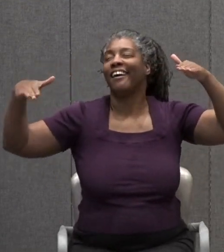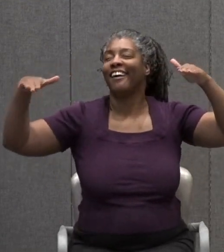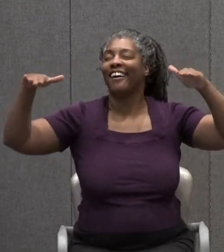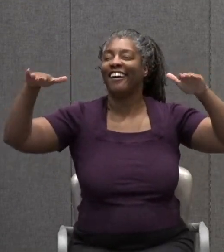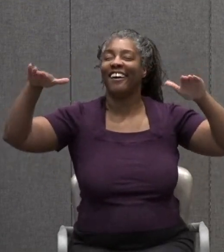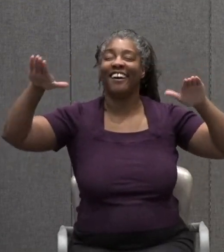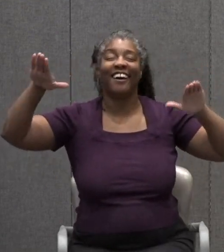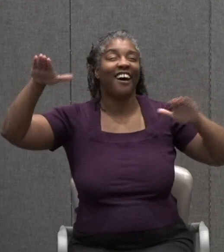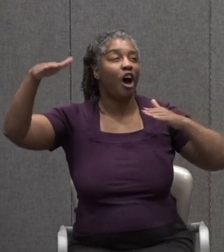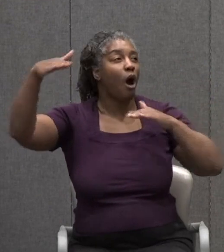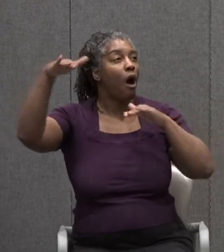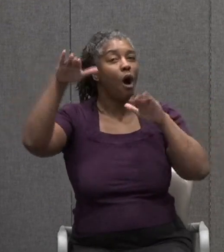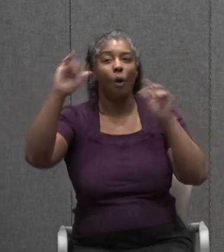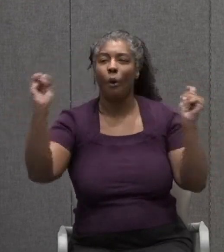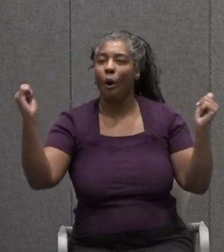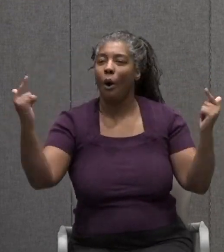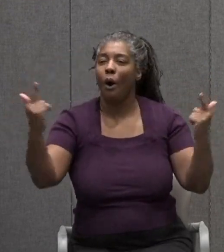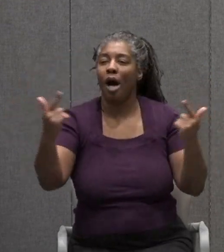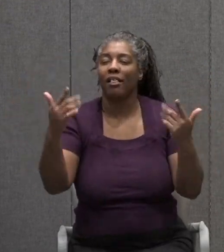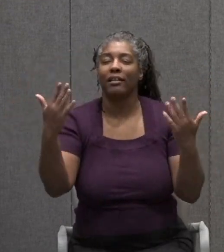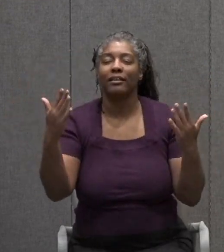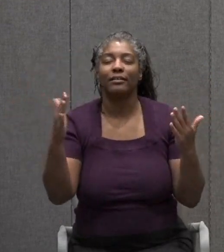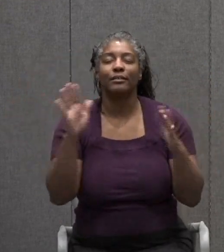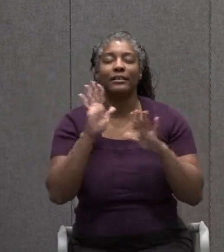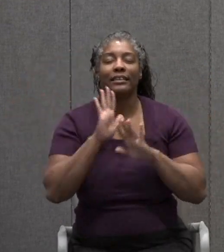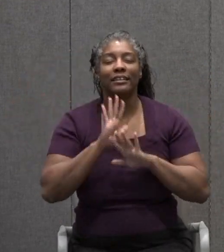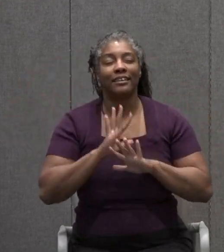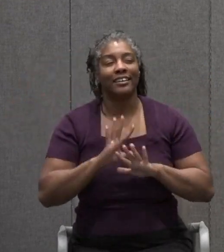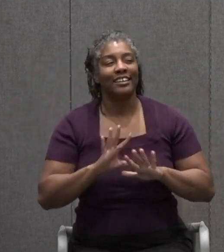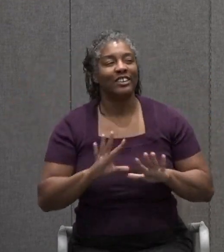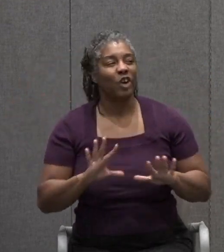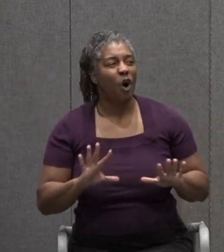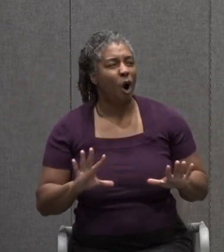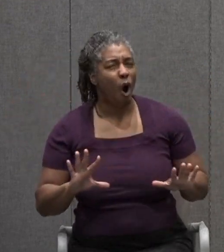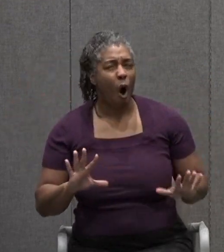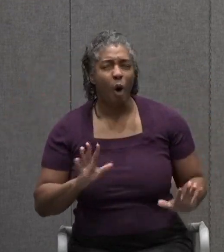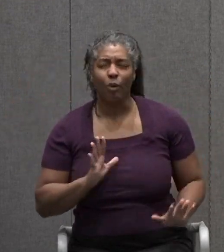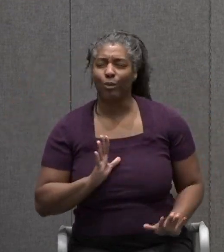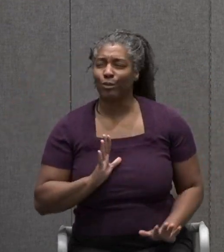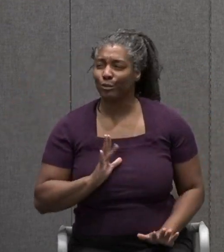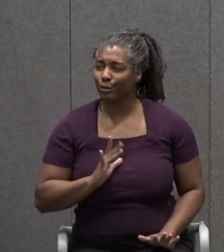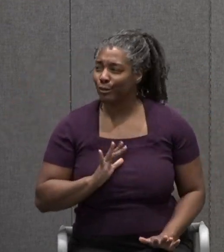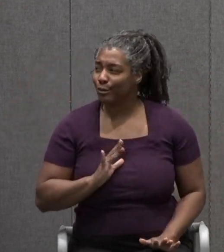And then you tell your magic carpet where you'd like to go. Where is your secret garden?